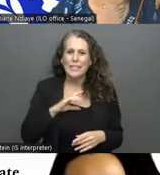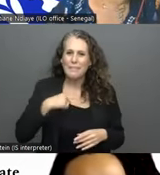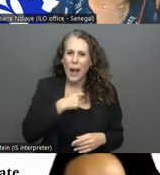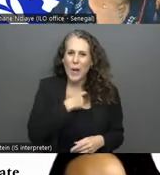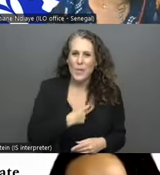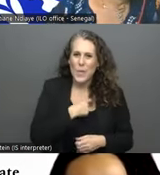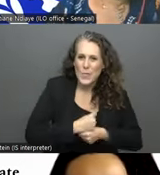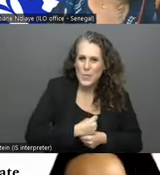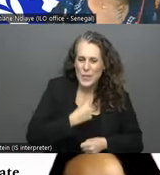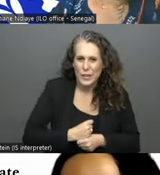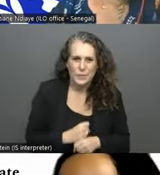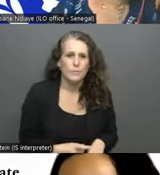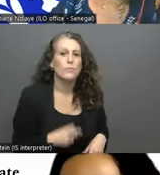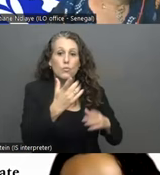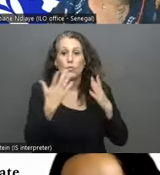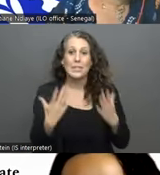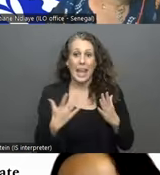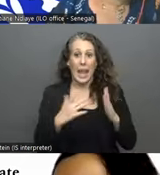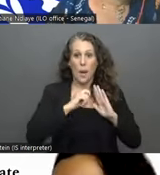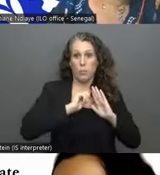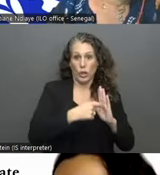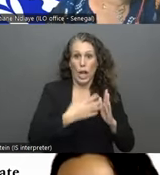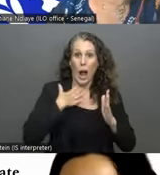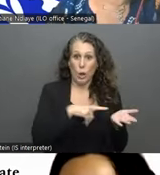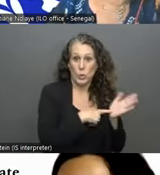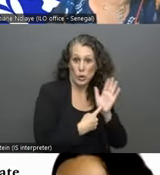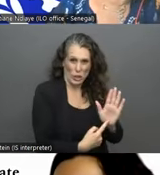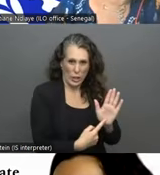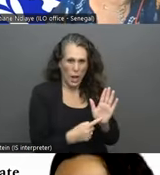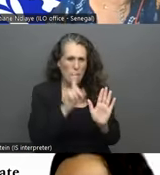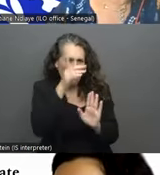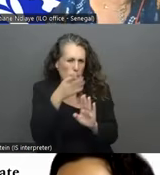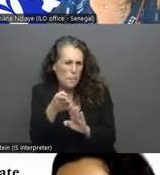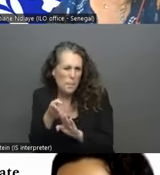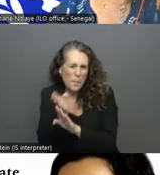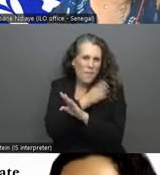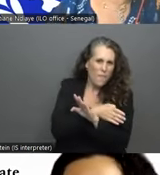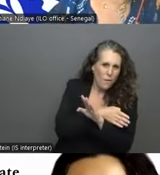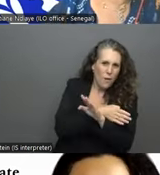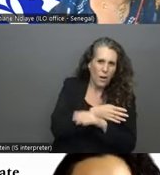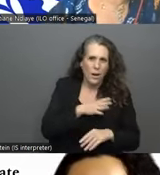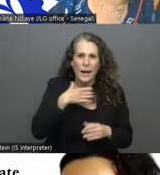going to share with you before I do that, I have lots of here I've got long curly black